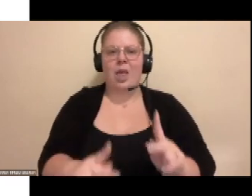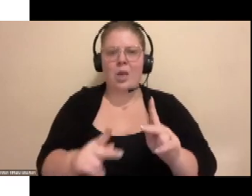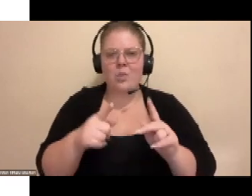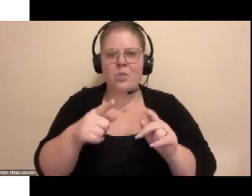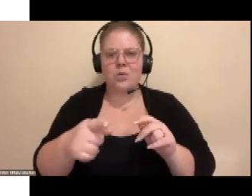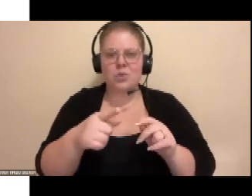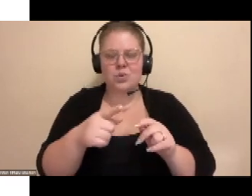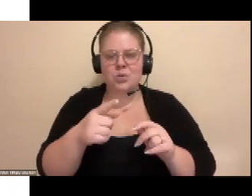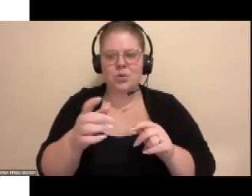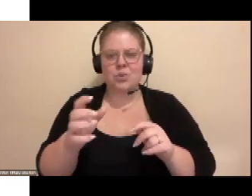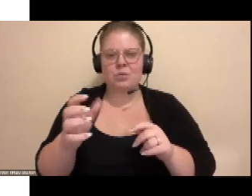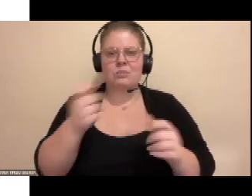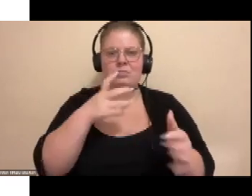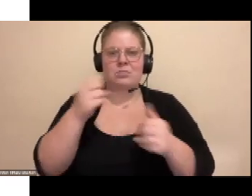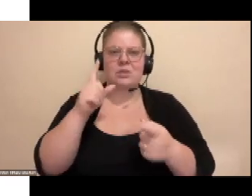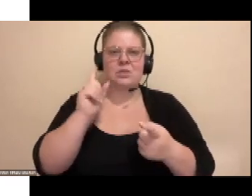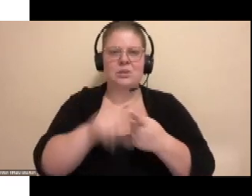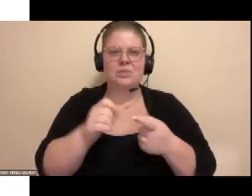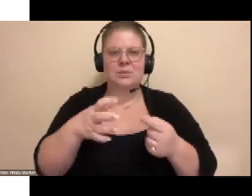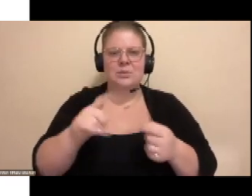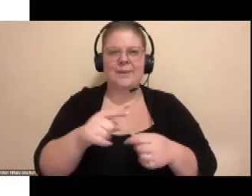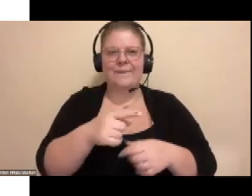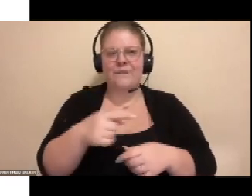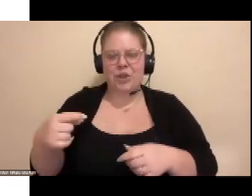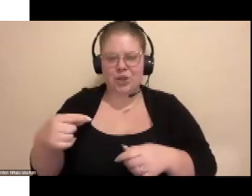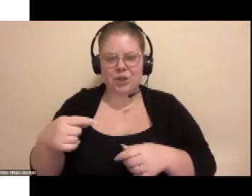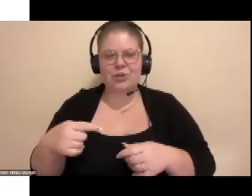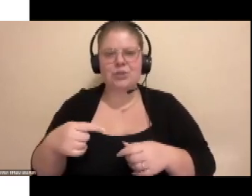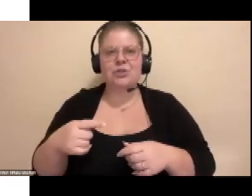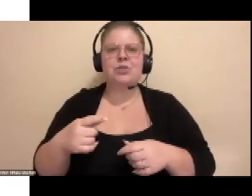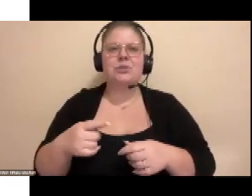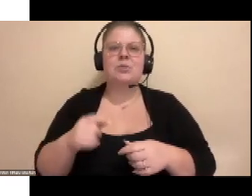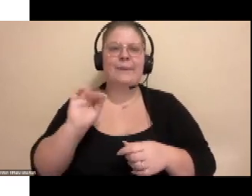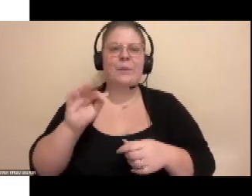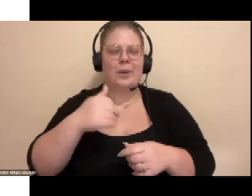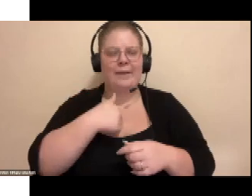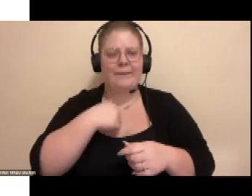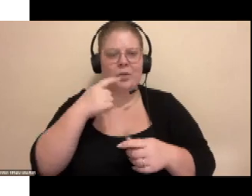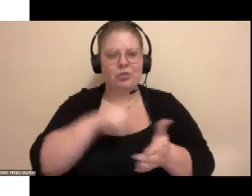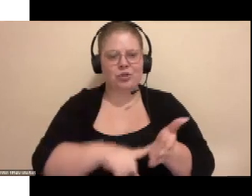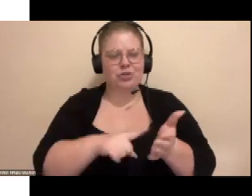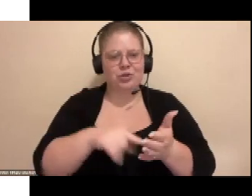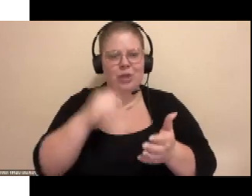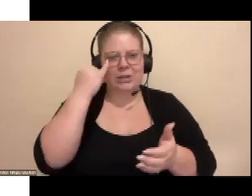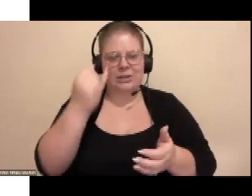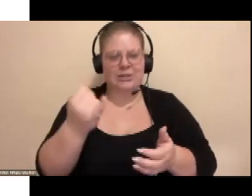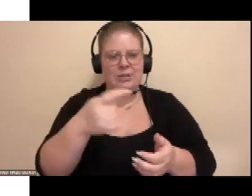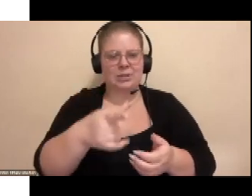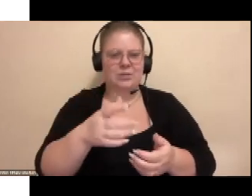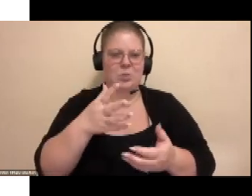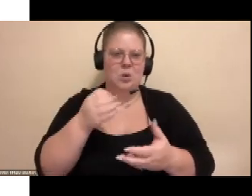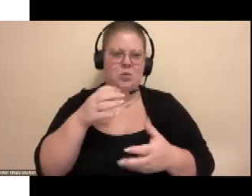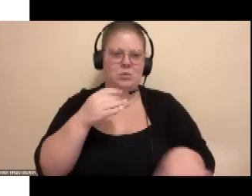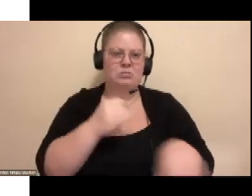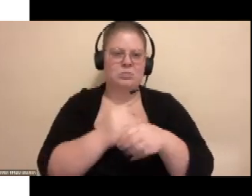If you have research ideas on this topic, we'd love to see them.